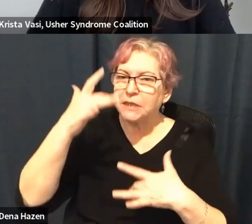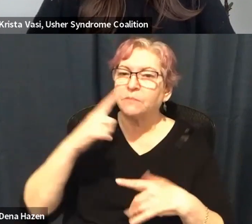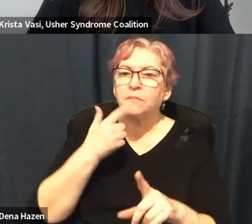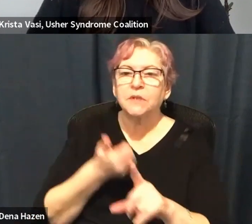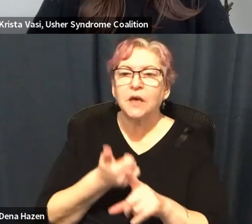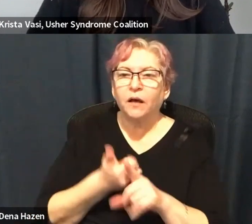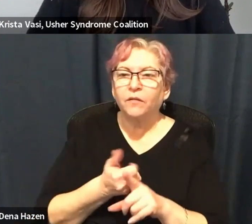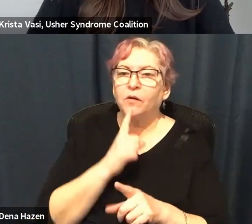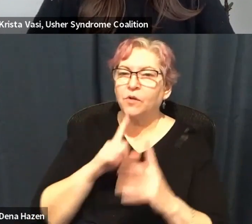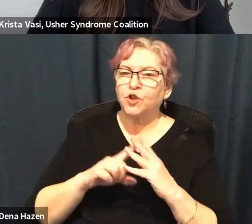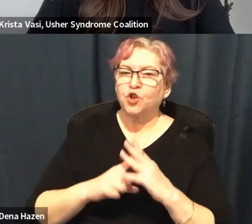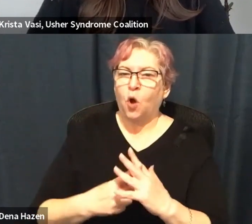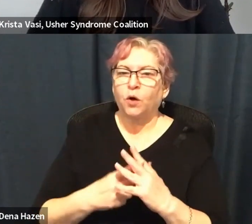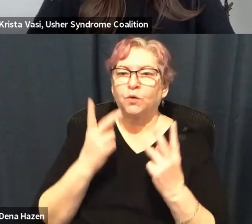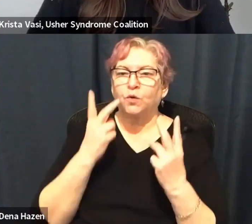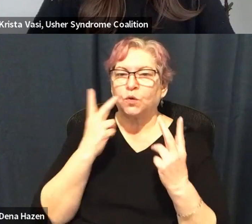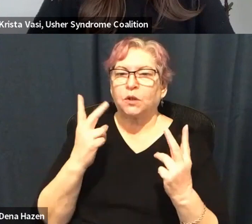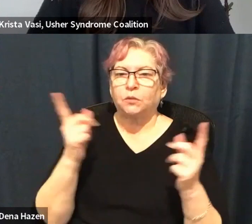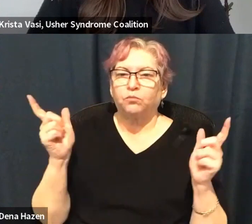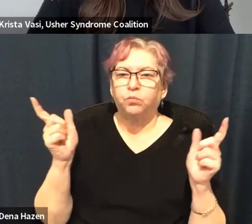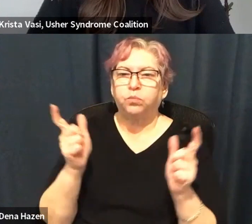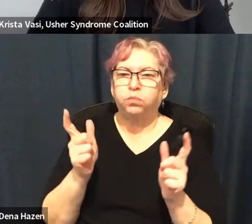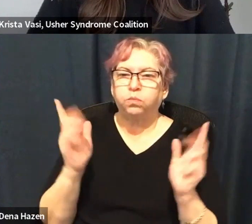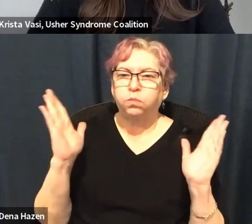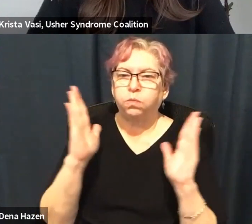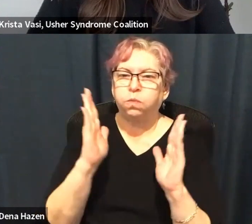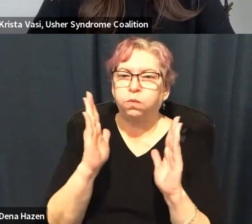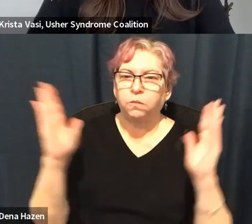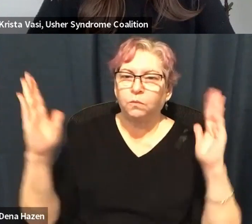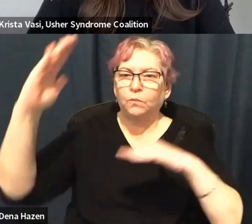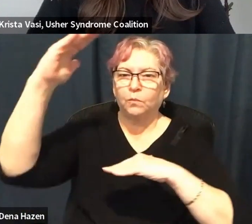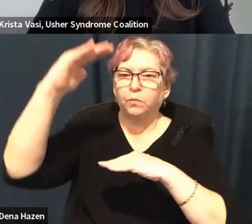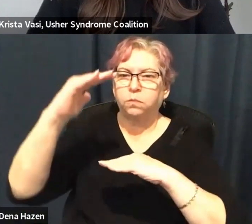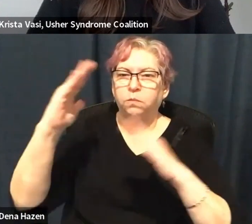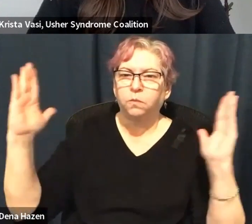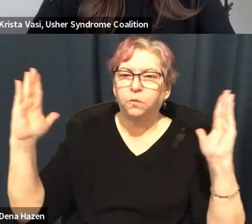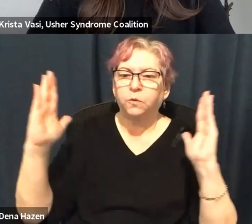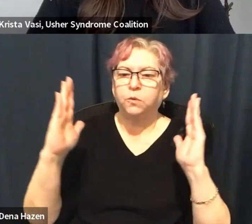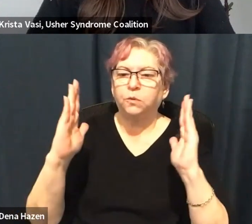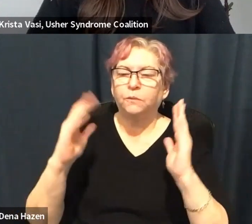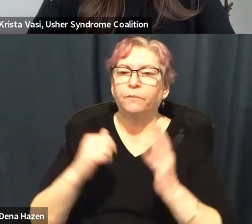starting to see a reduction in peripheral vision.